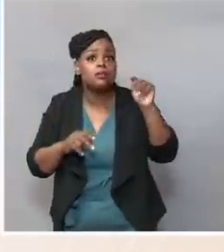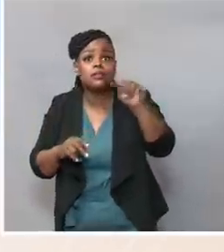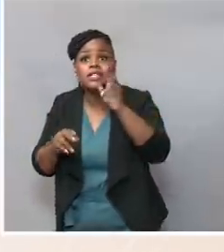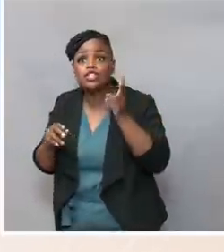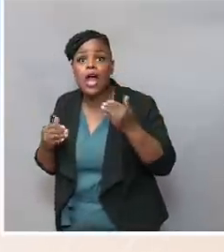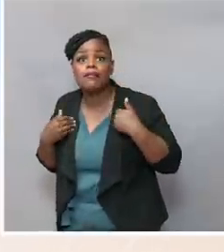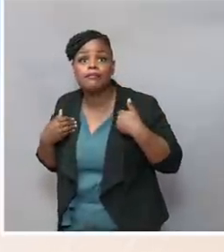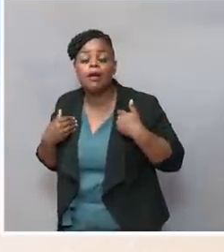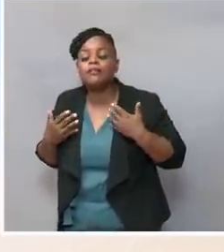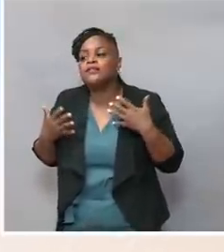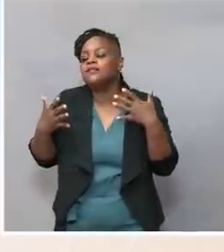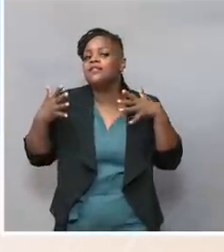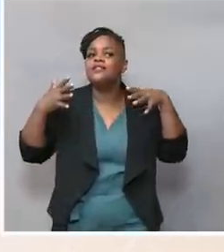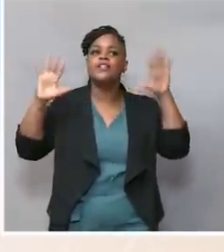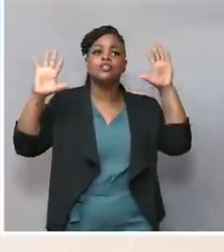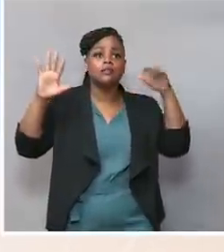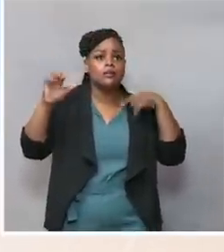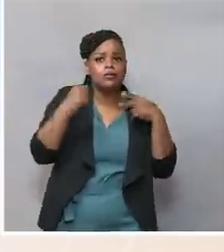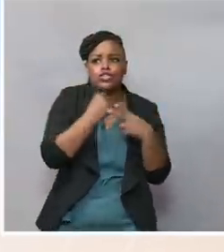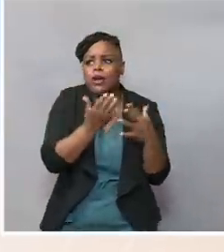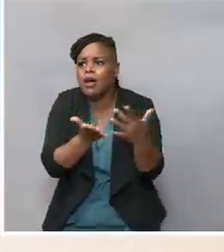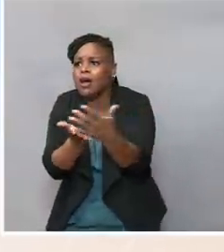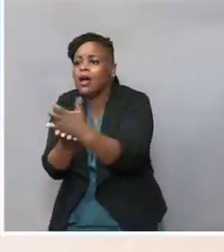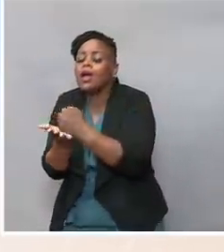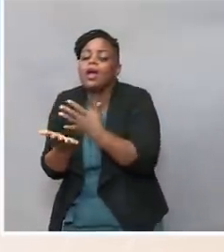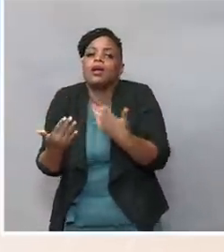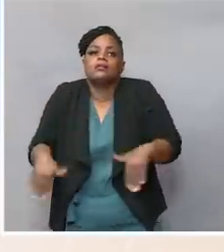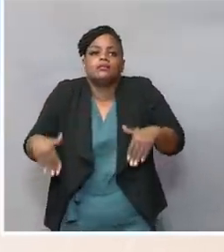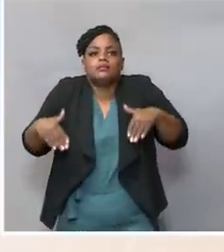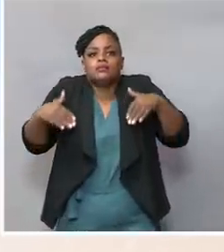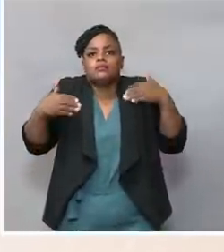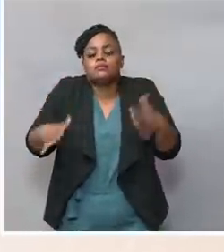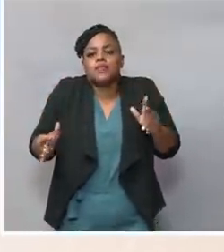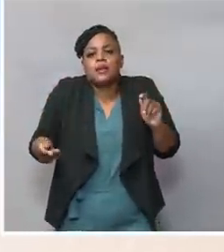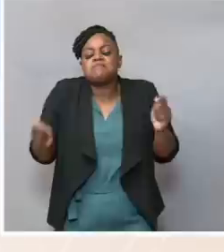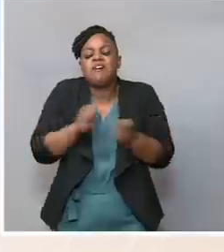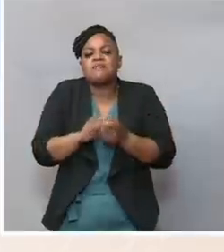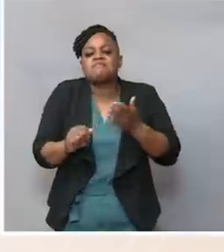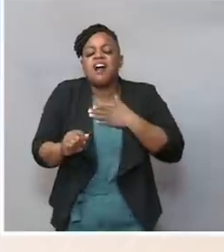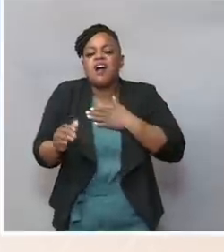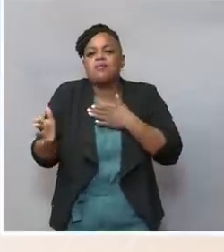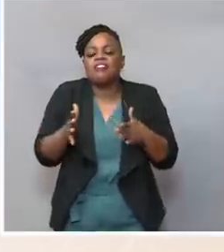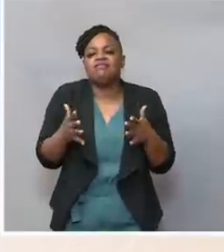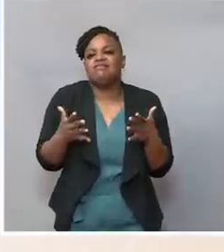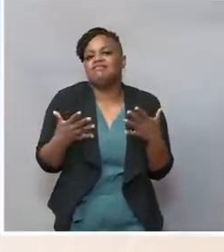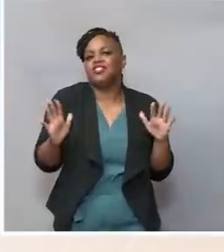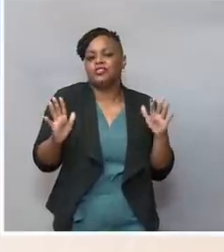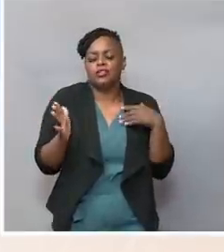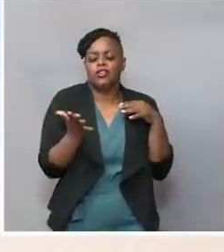And that kind of directed my path. I learned more and more. I wrote a national historic landmark